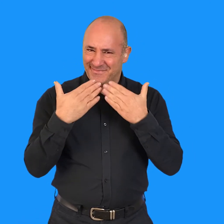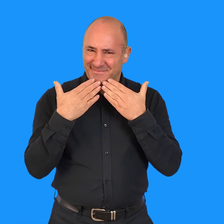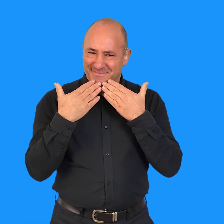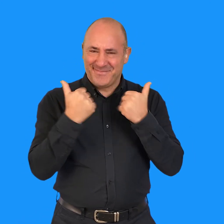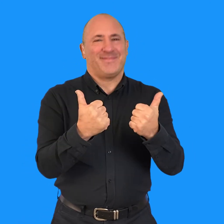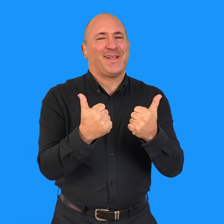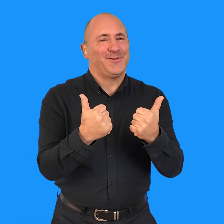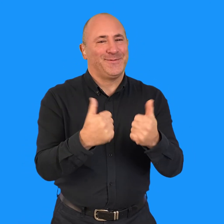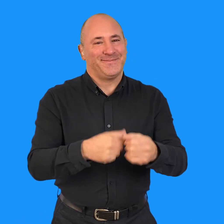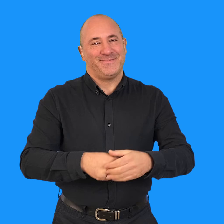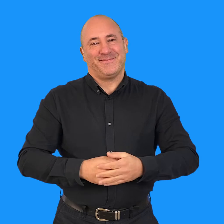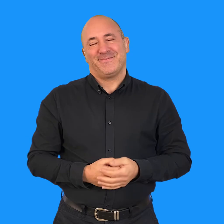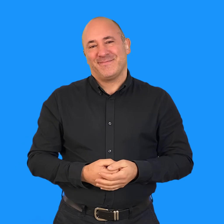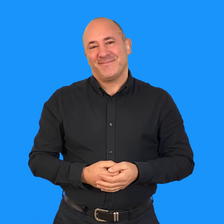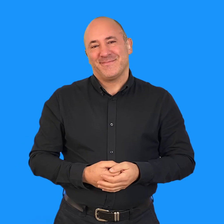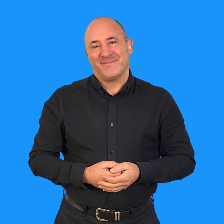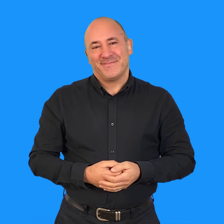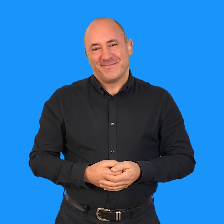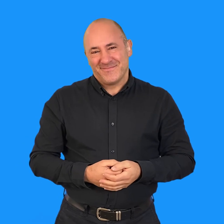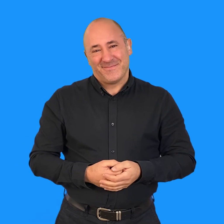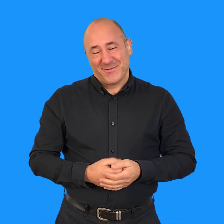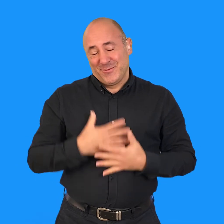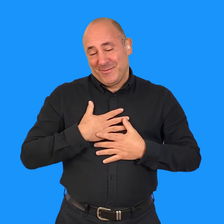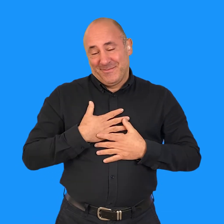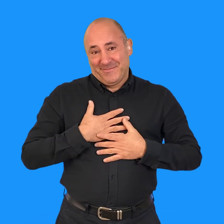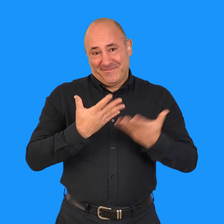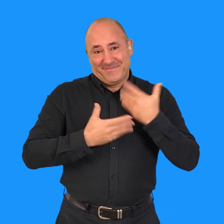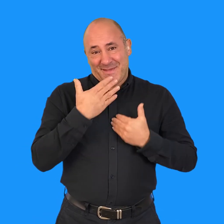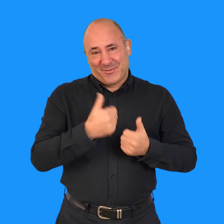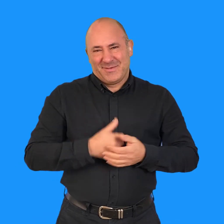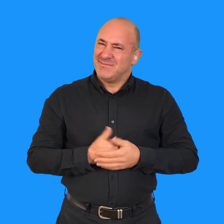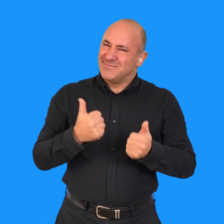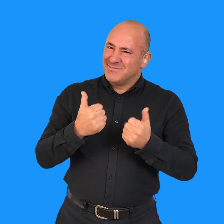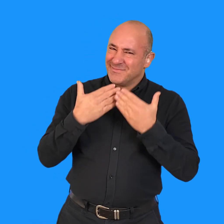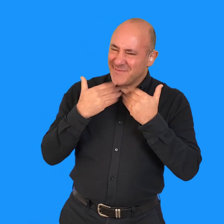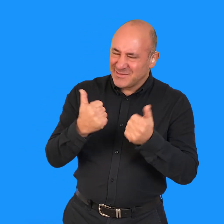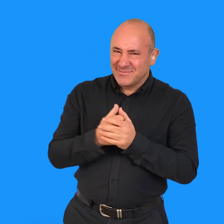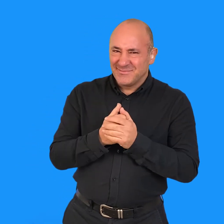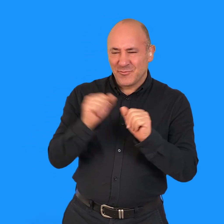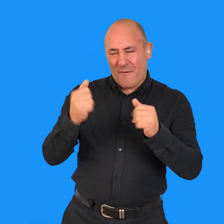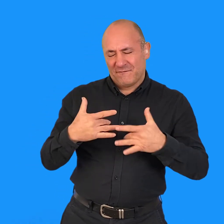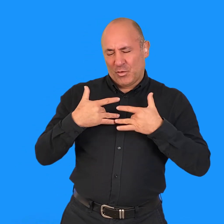Thank you very much, that means a lot, thank you. Thanks, Nickie. Always good to hear your thoughts.